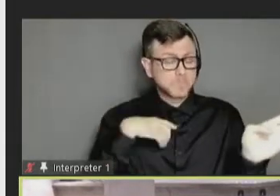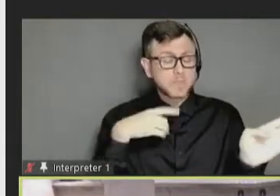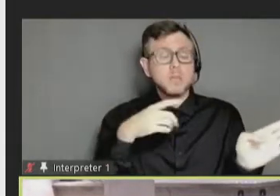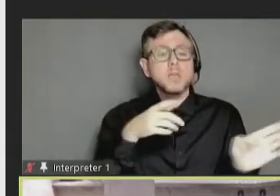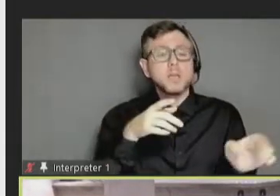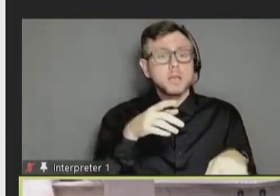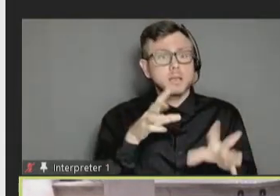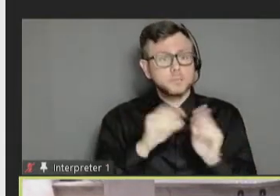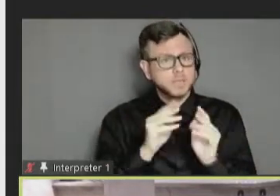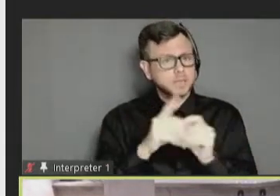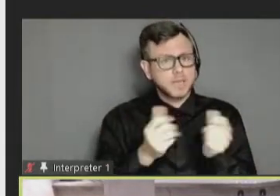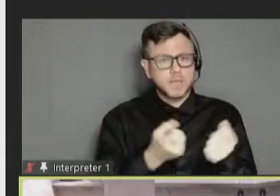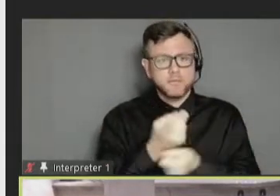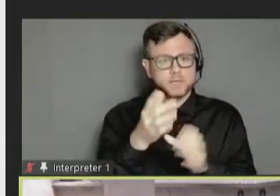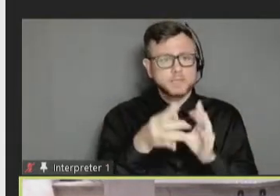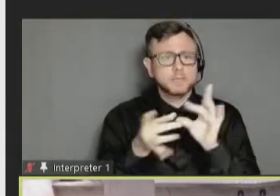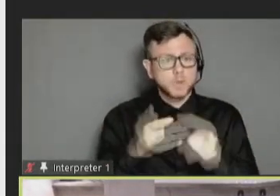All statements made today are on the record.